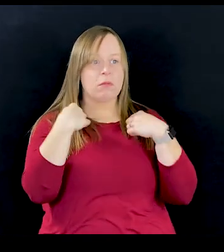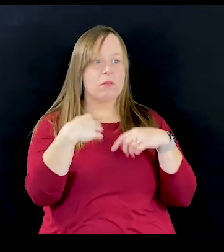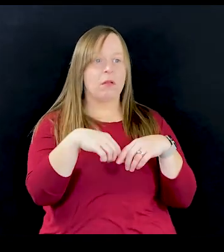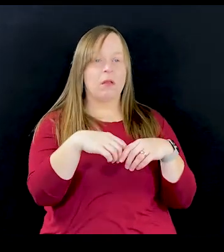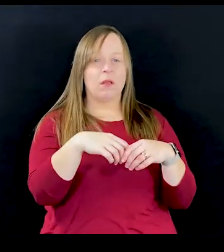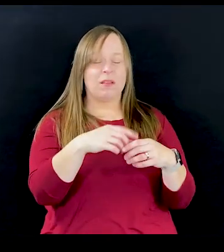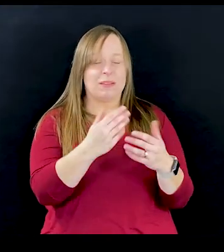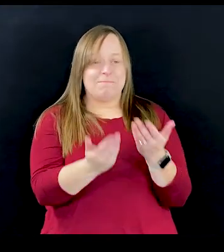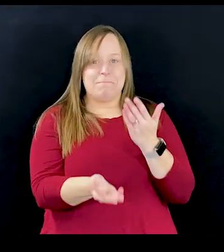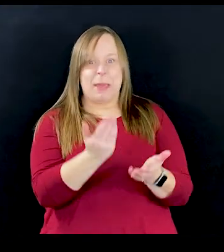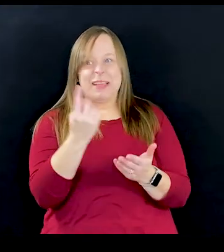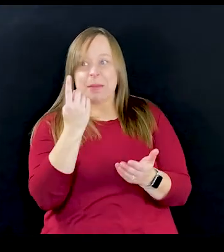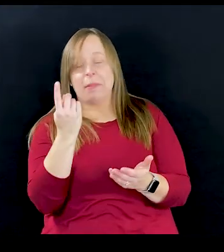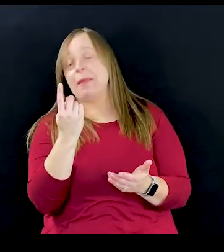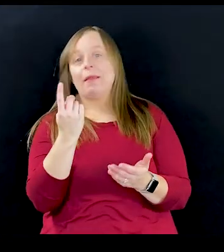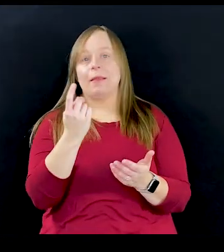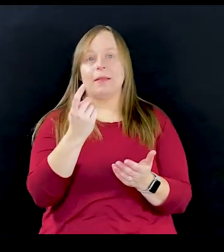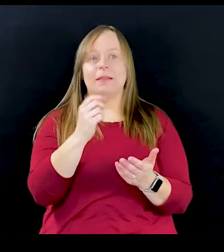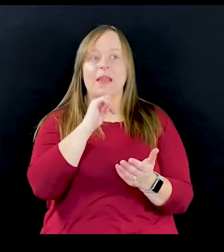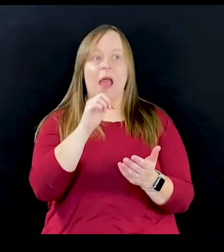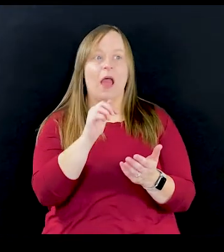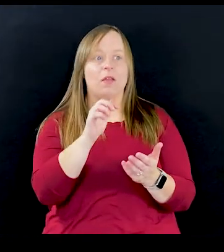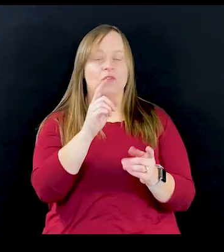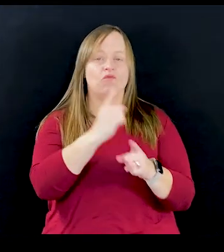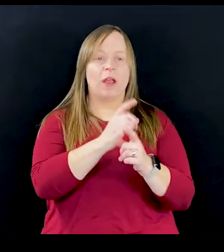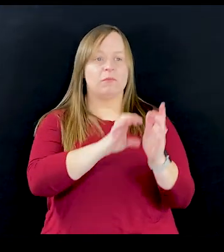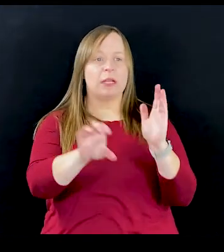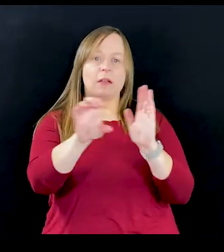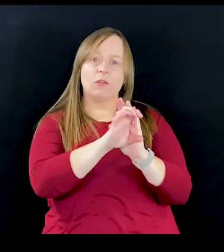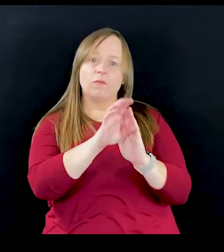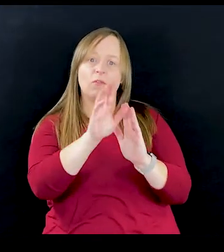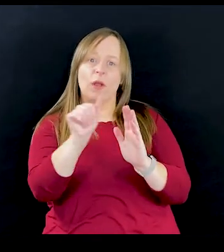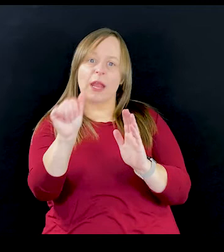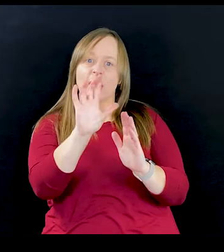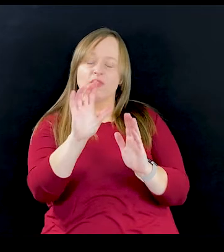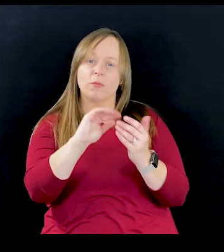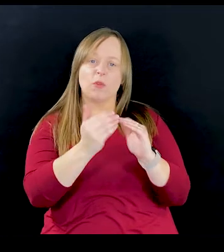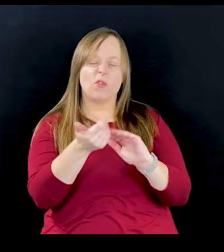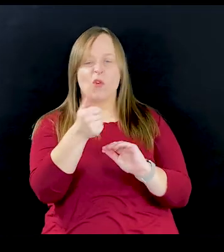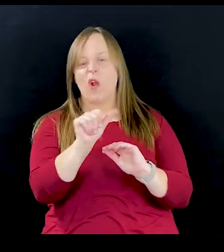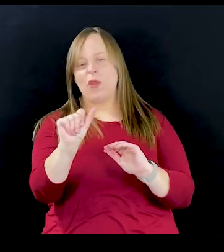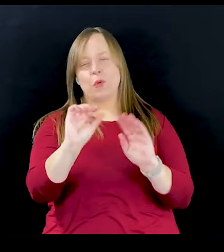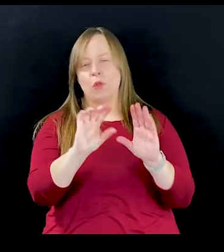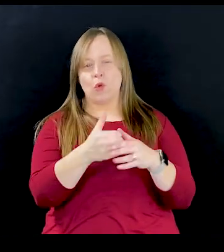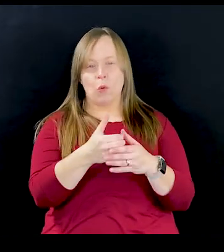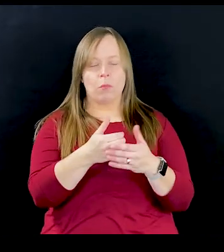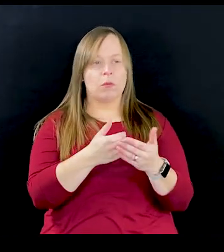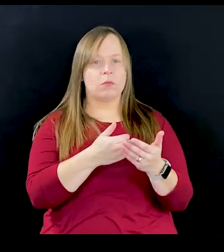Something that perhaps mischaracterizes the Asian community or again, any other marginalized community.